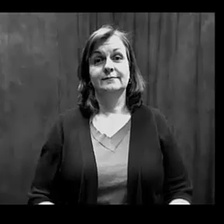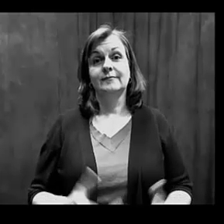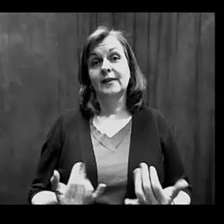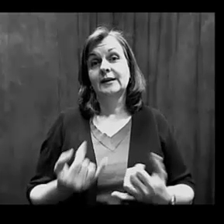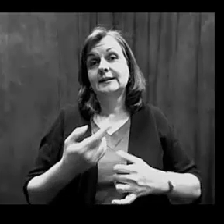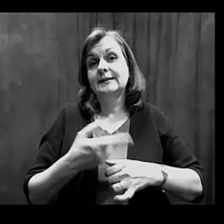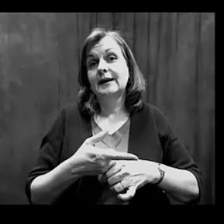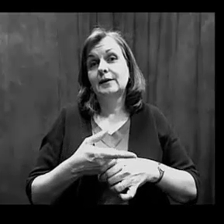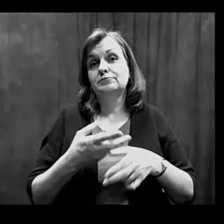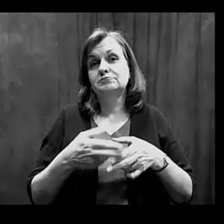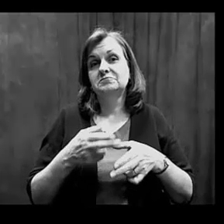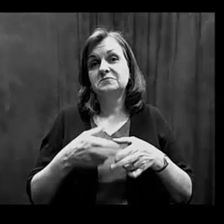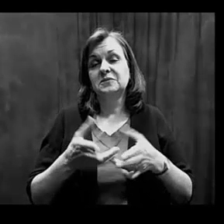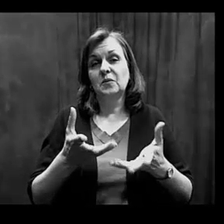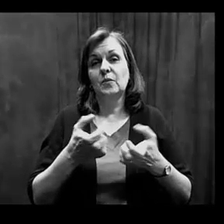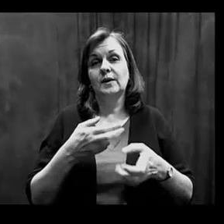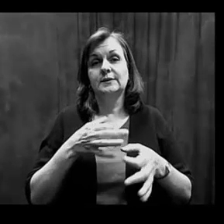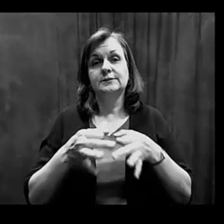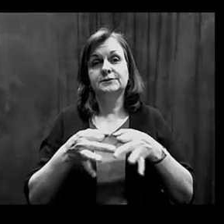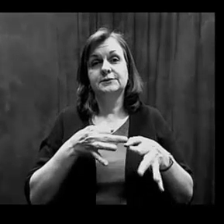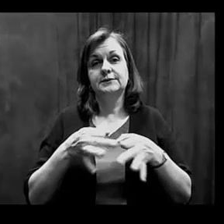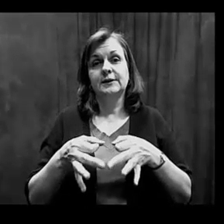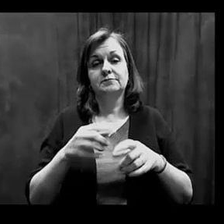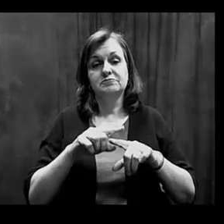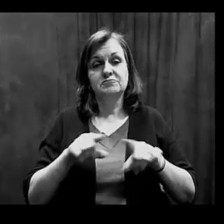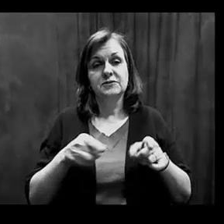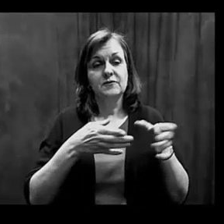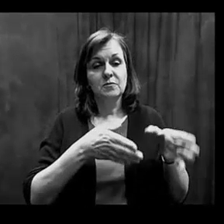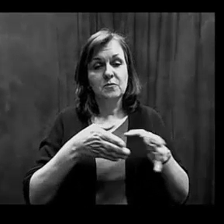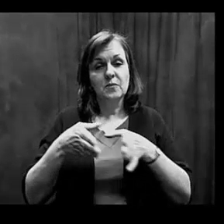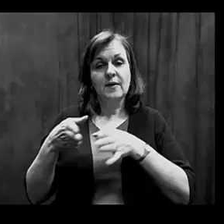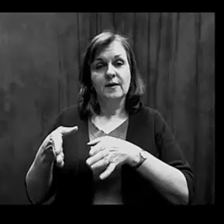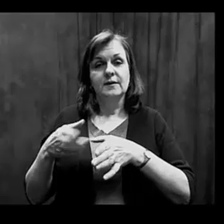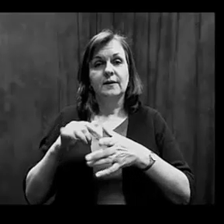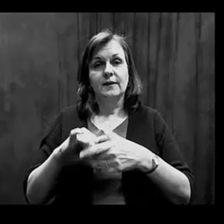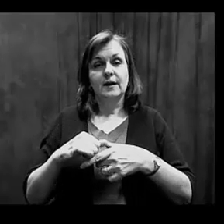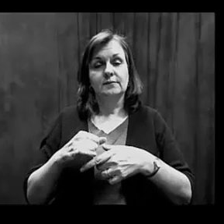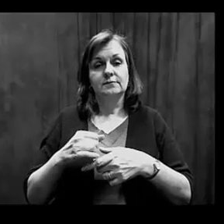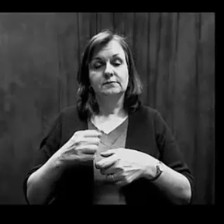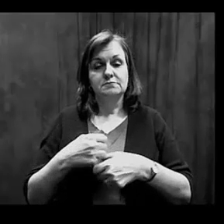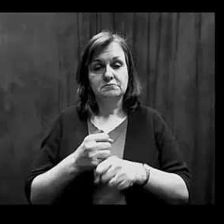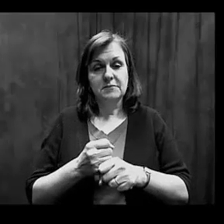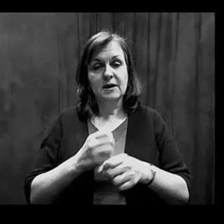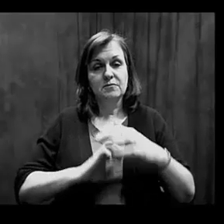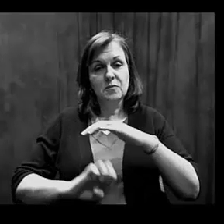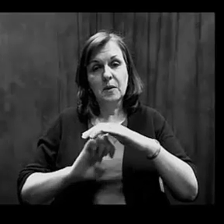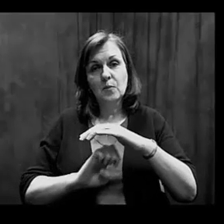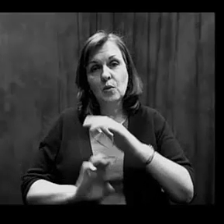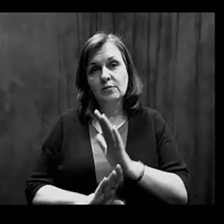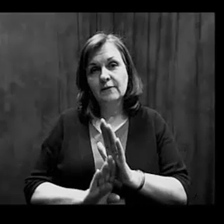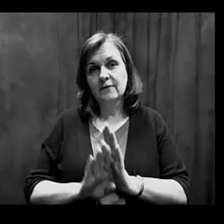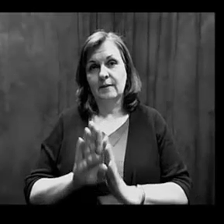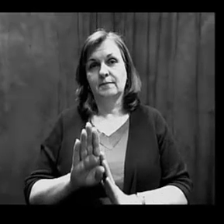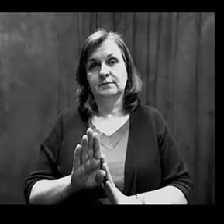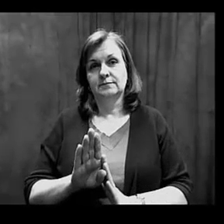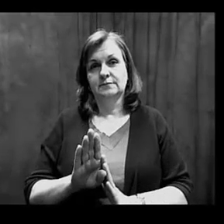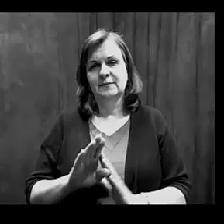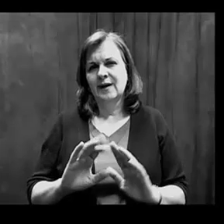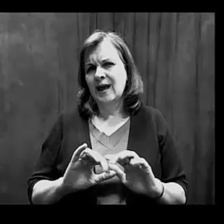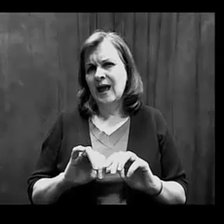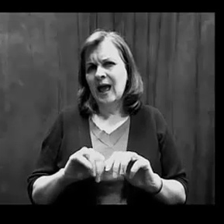Briefly today we want to discuss some of the mechanisms that underlie embryonic development